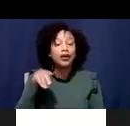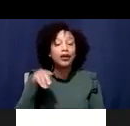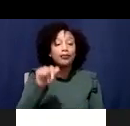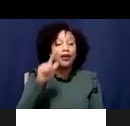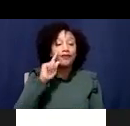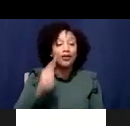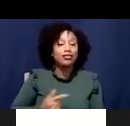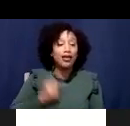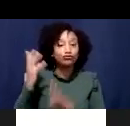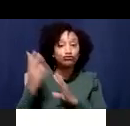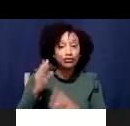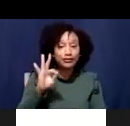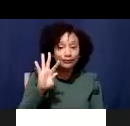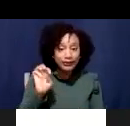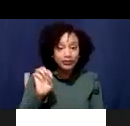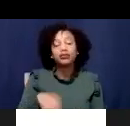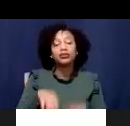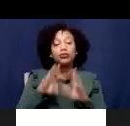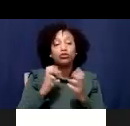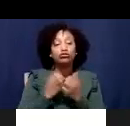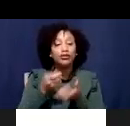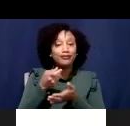a workshop fee, potential rental income fees,